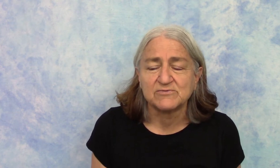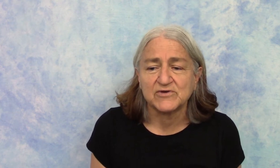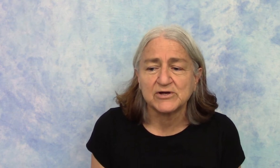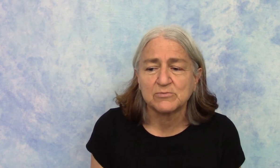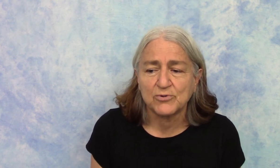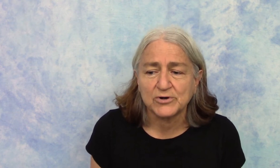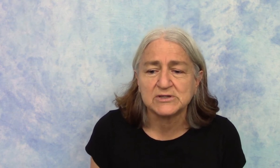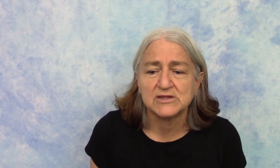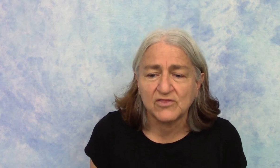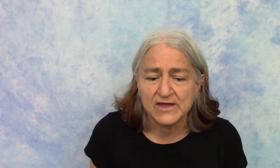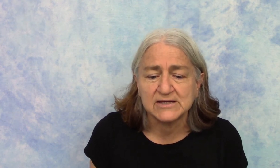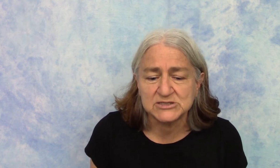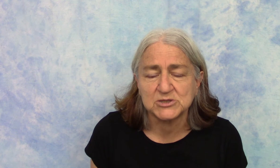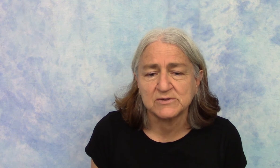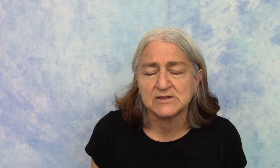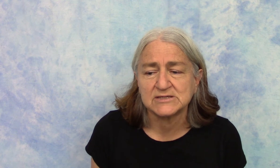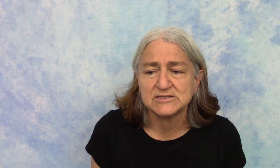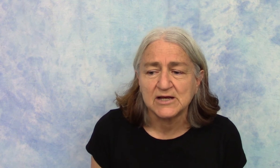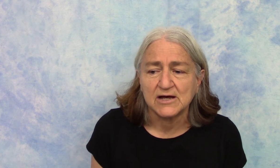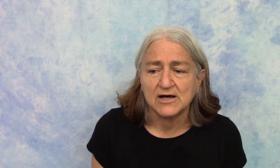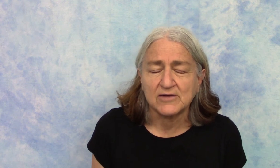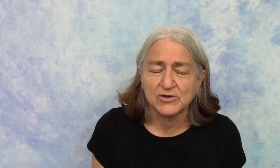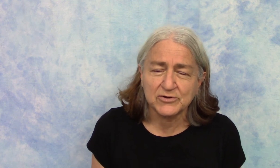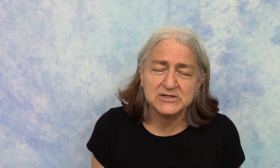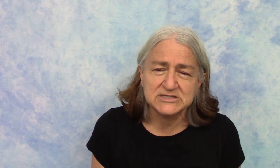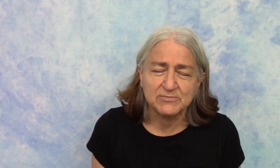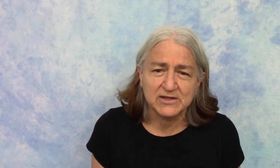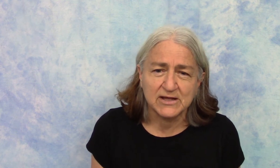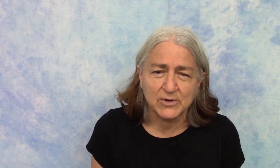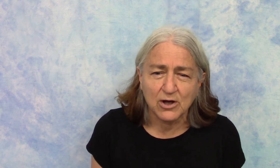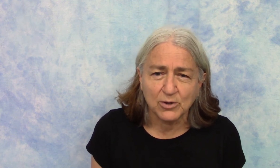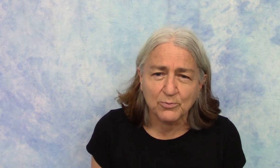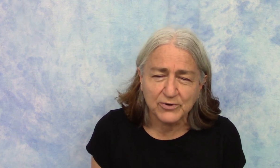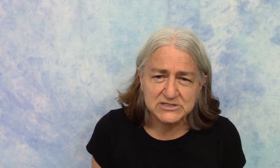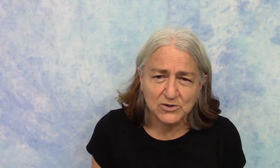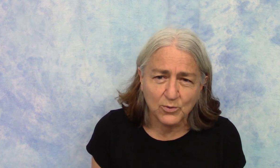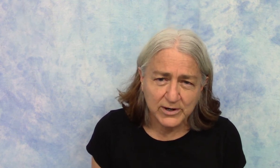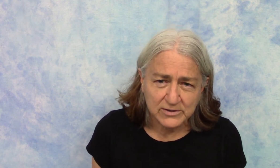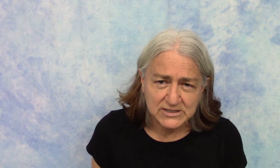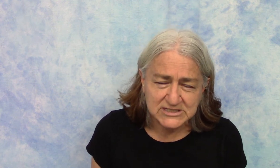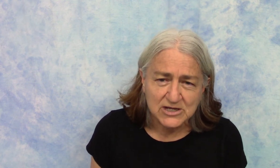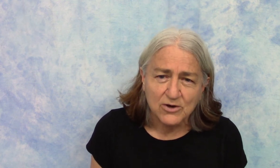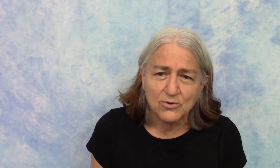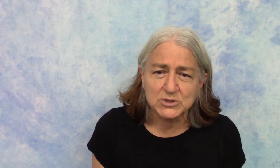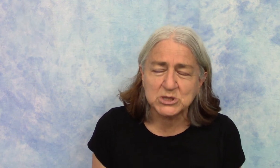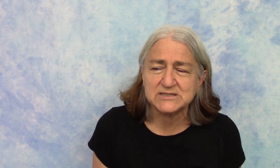very important things doing this. They're learning something that we call print awareness or just